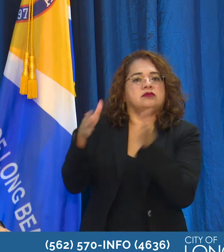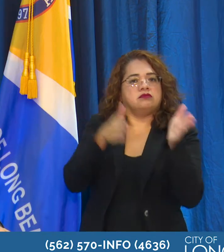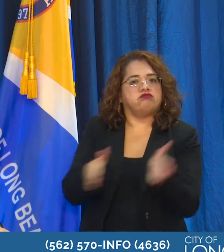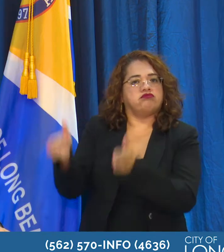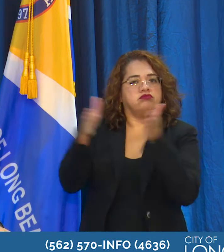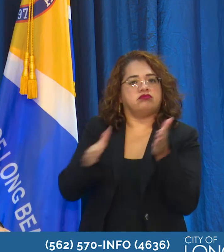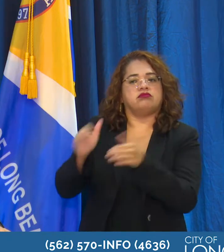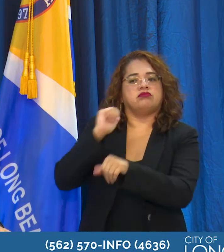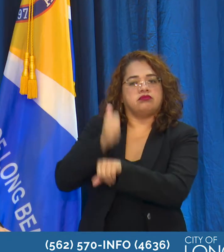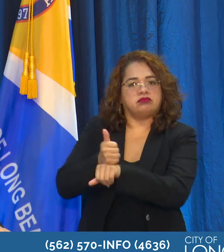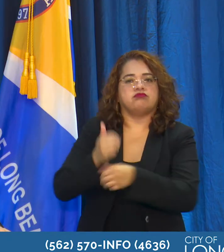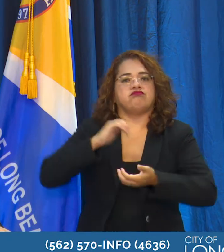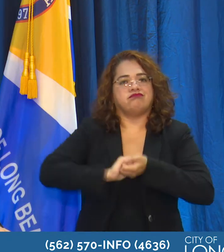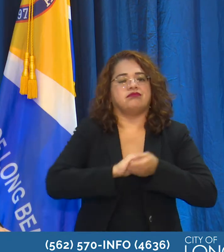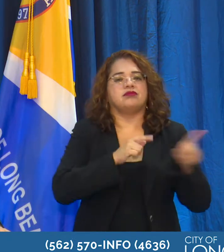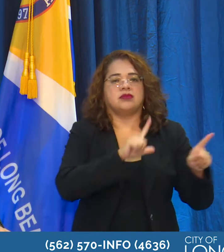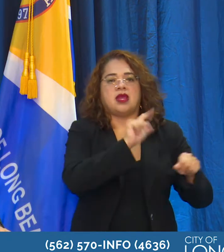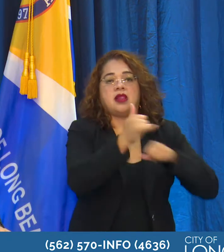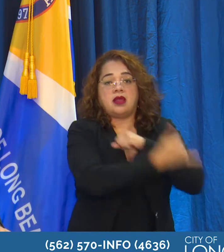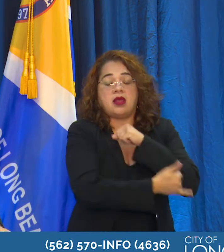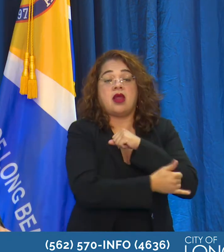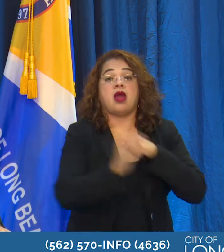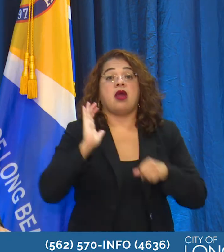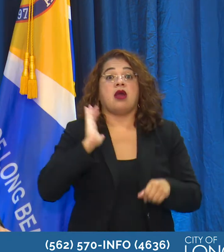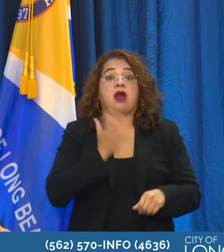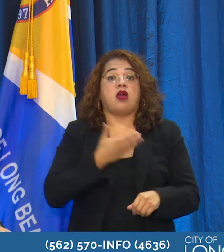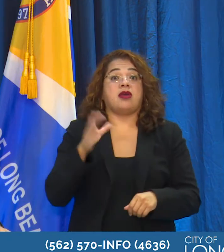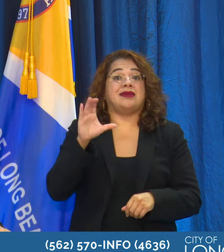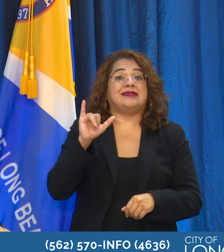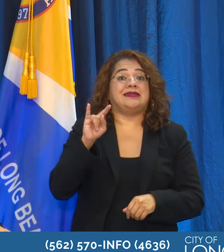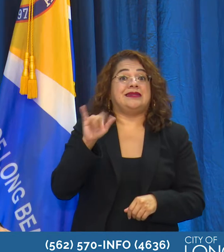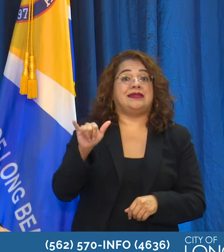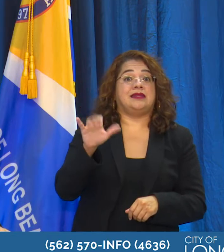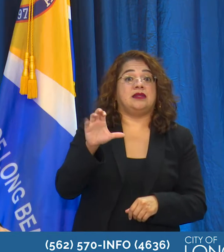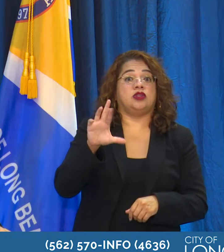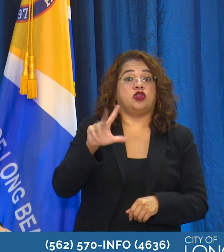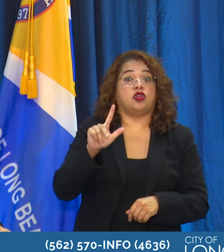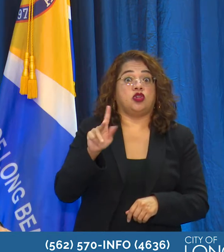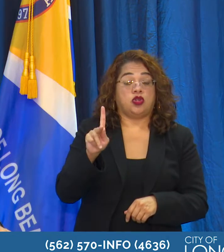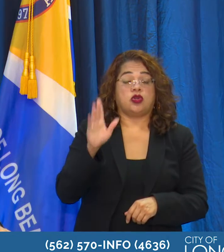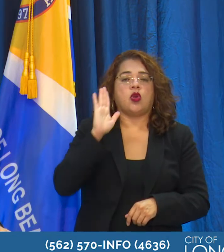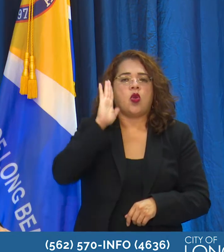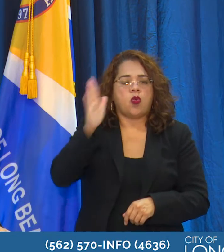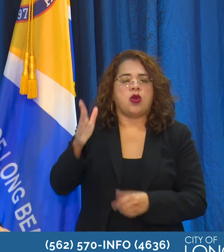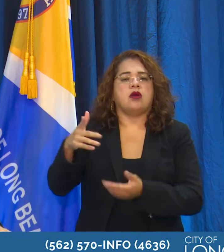After our clerk makes some remarks, then we're going to hear from Kelly Colopy, who is the